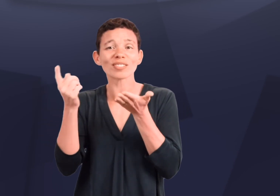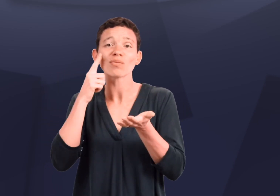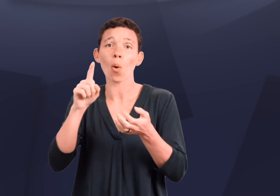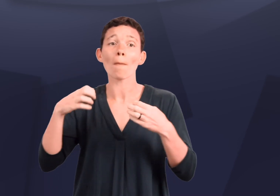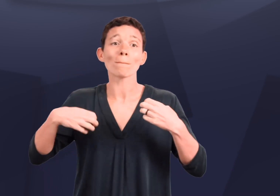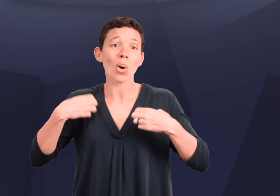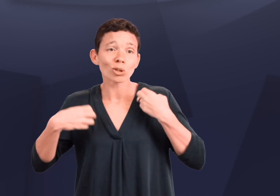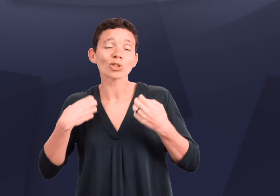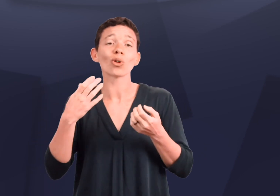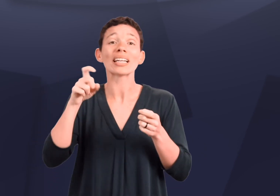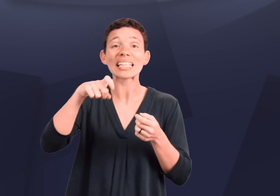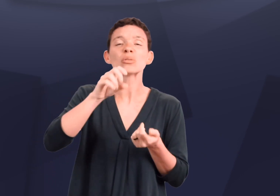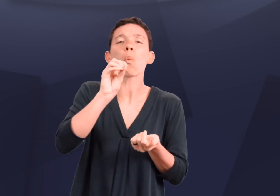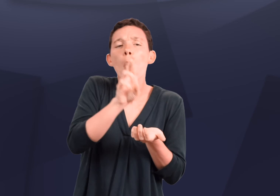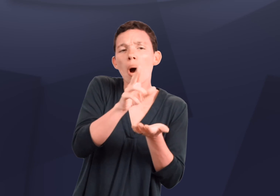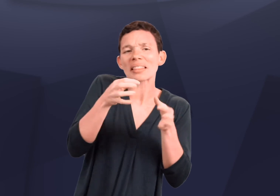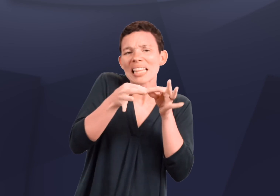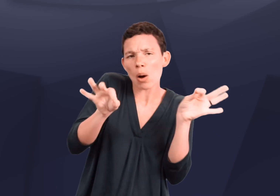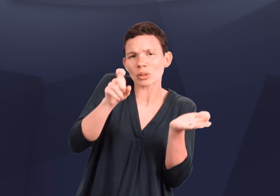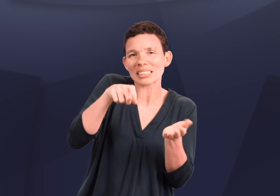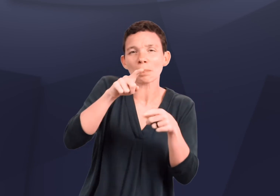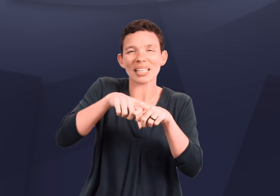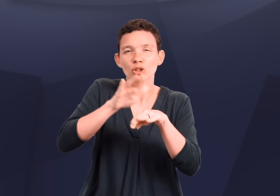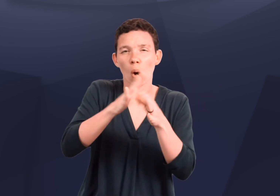for her emotional needs or language needs.